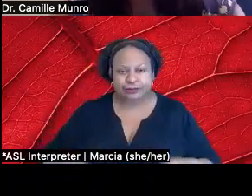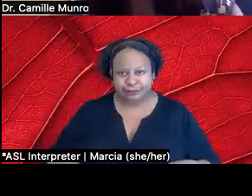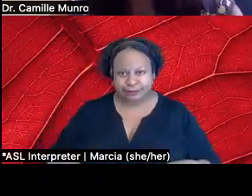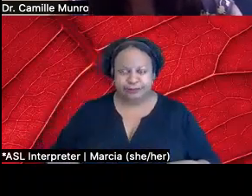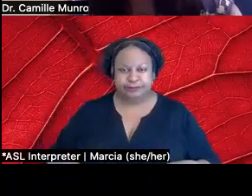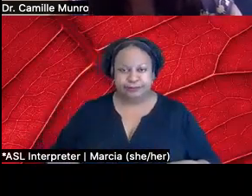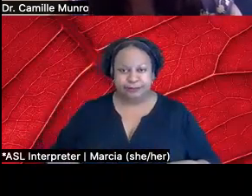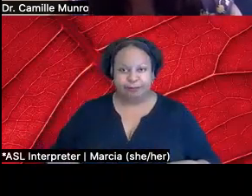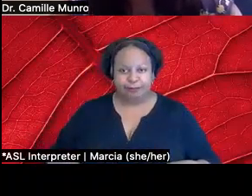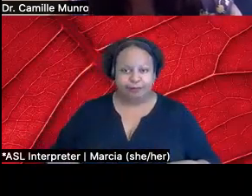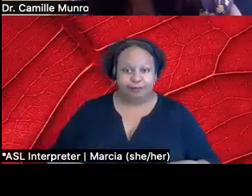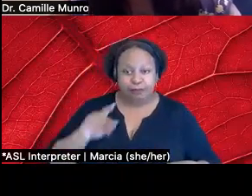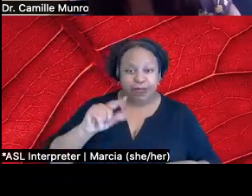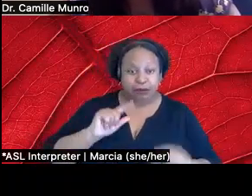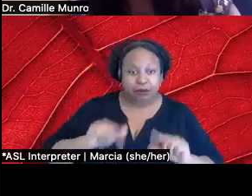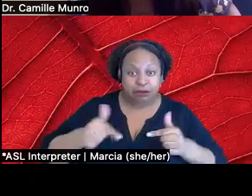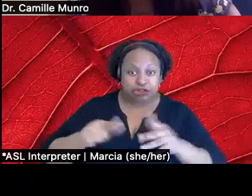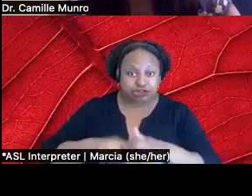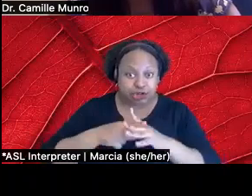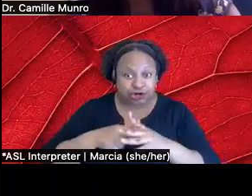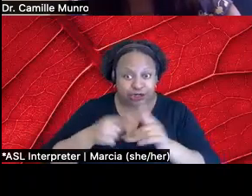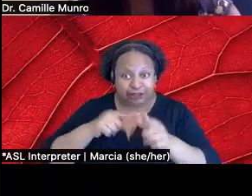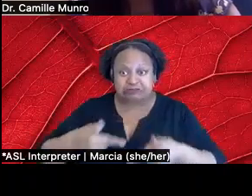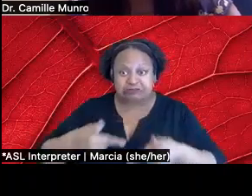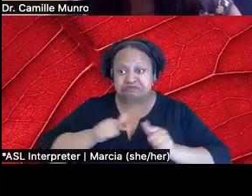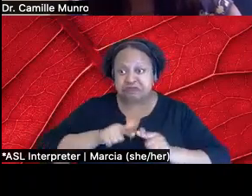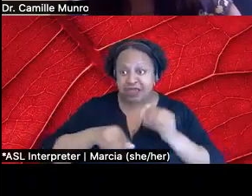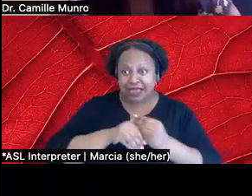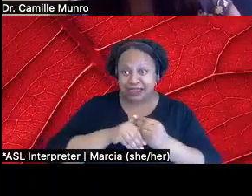Michael, do you want to start and then I can go ahead?